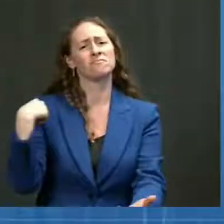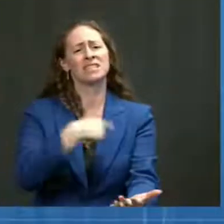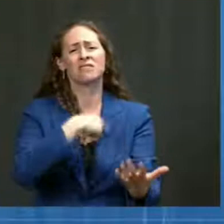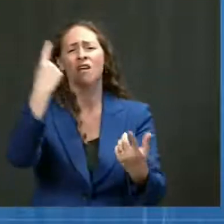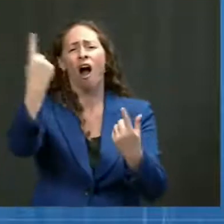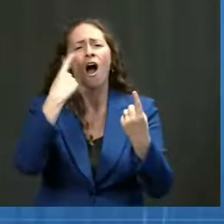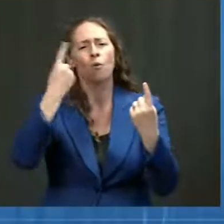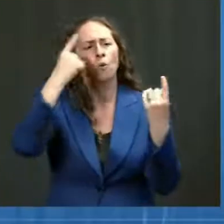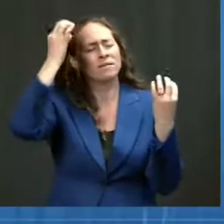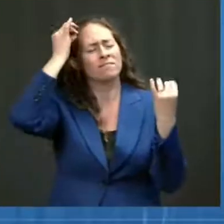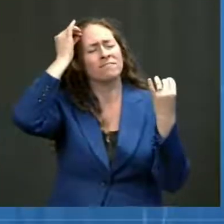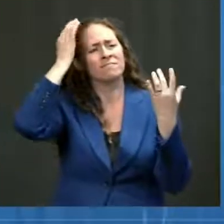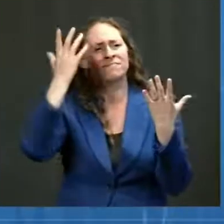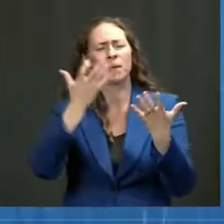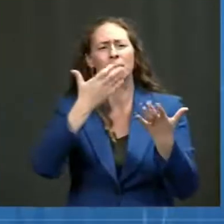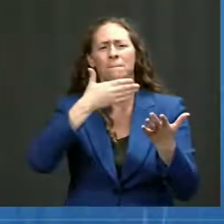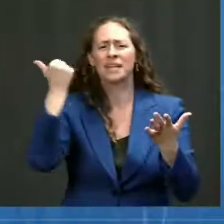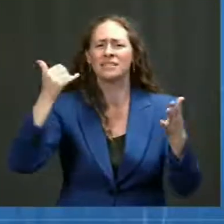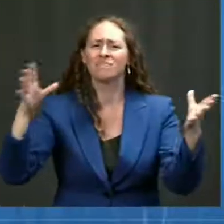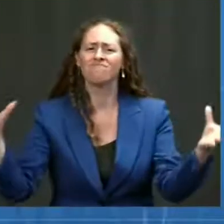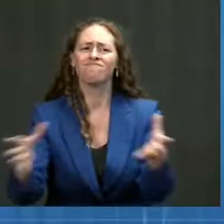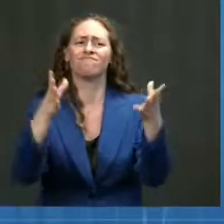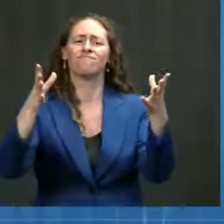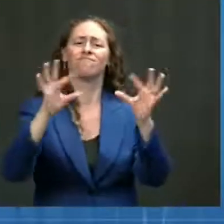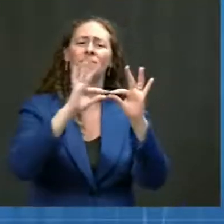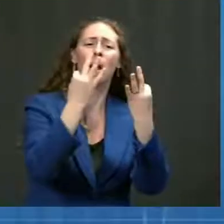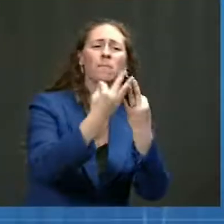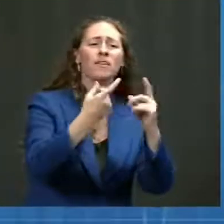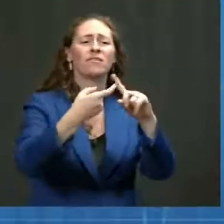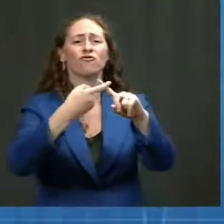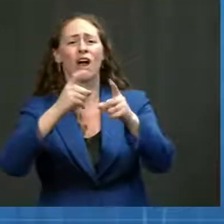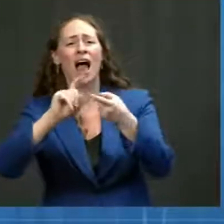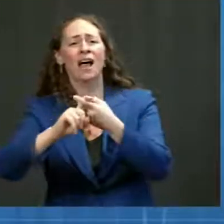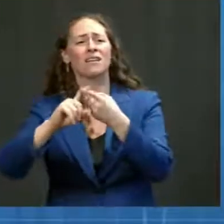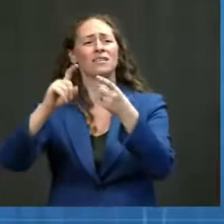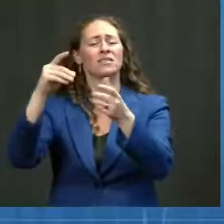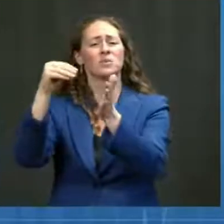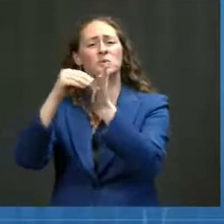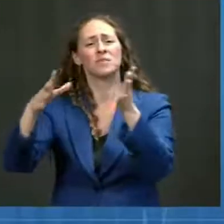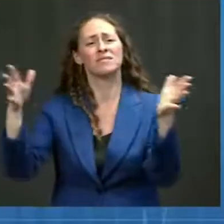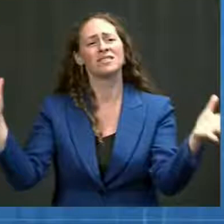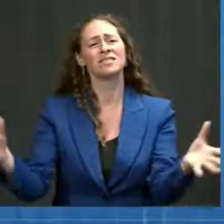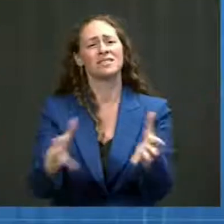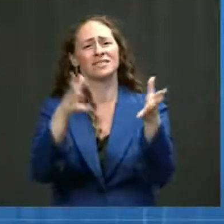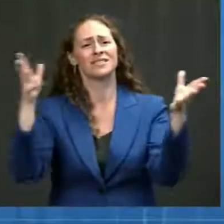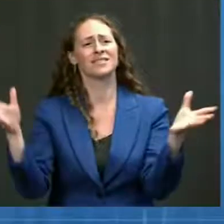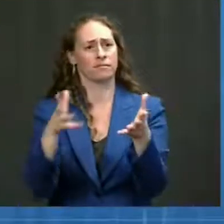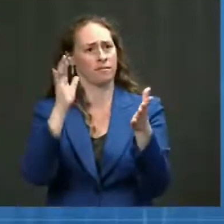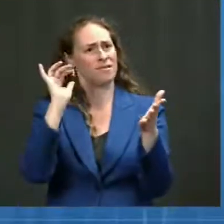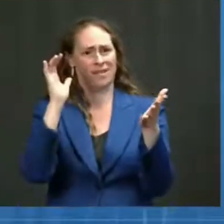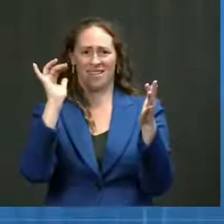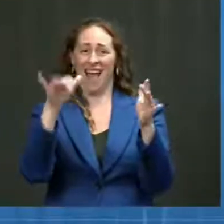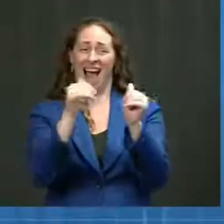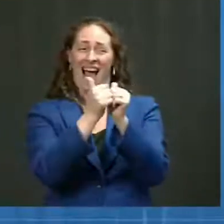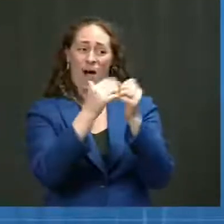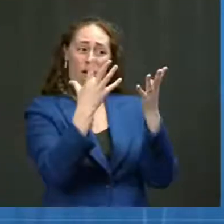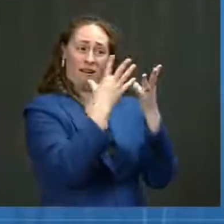THAT MEANS ENCOURAGING FAMILY AND FRIENDS, PATIENTS AND STUDENTS, OUR COWORKERS AND